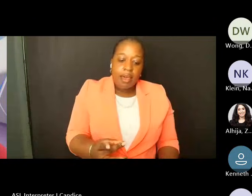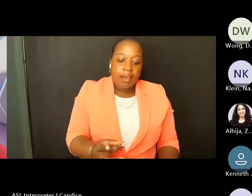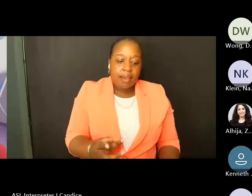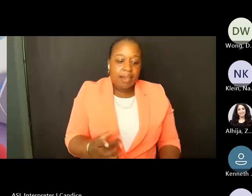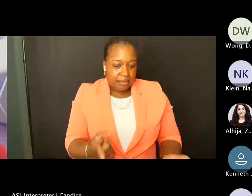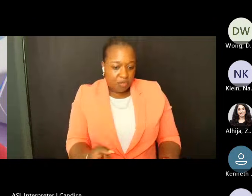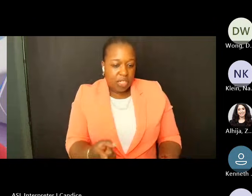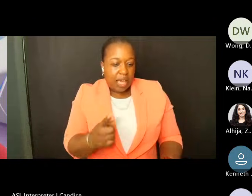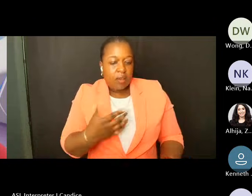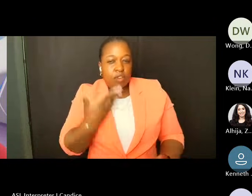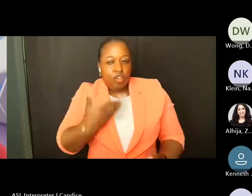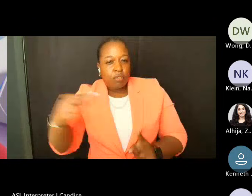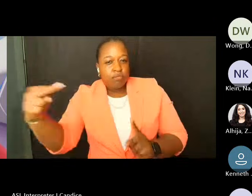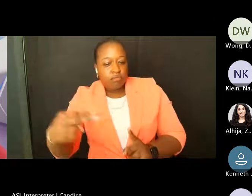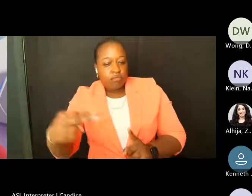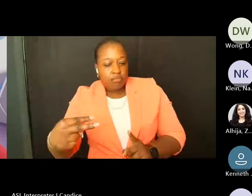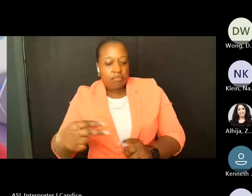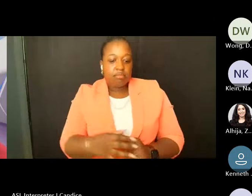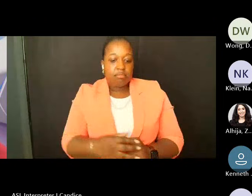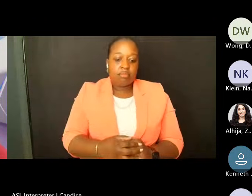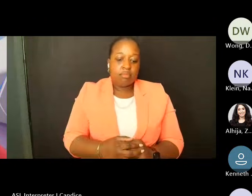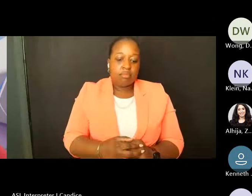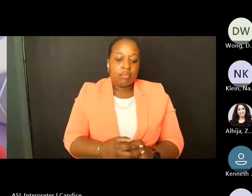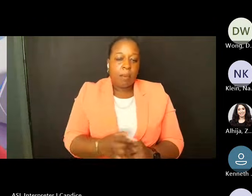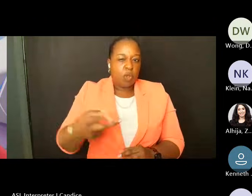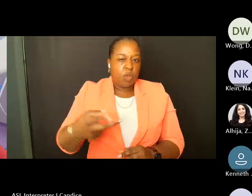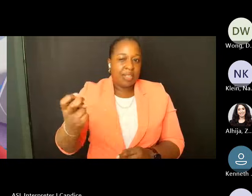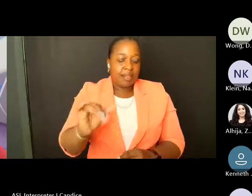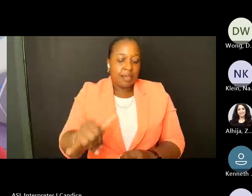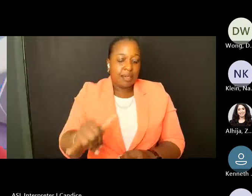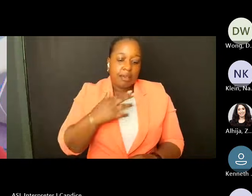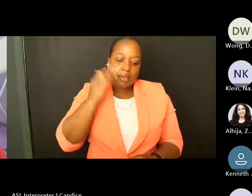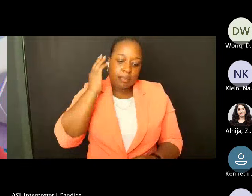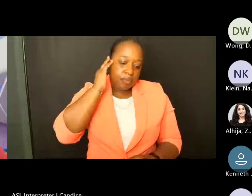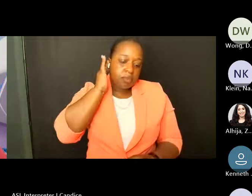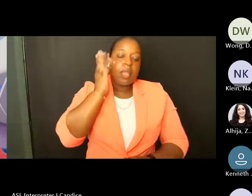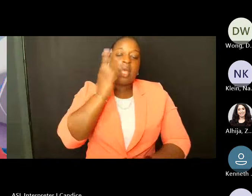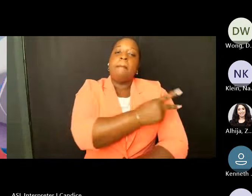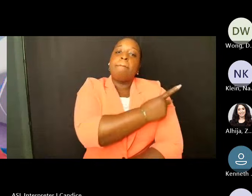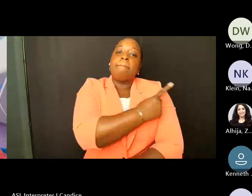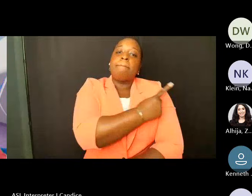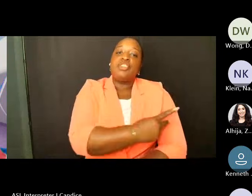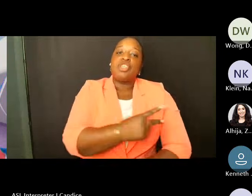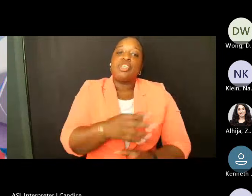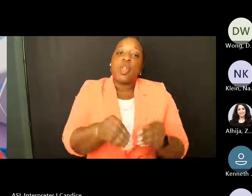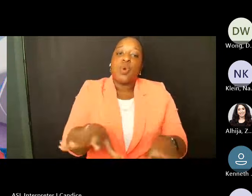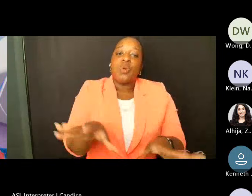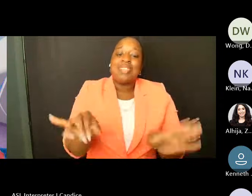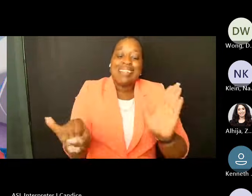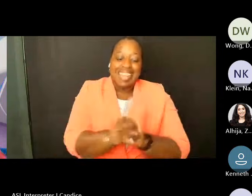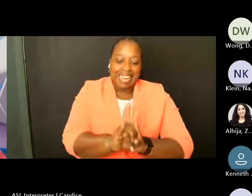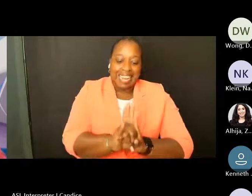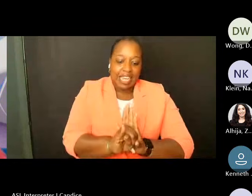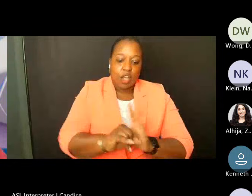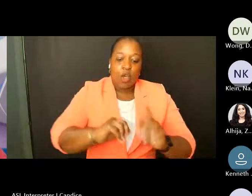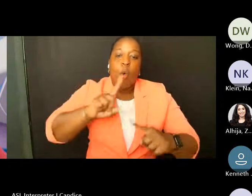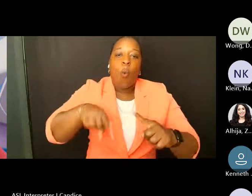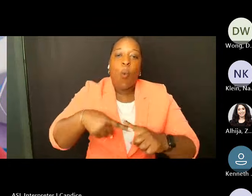when they stop being a sickle cell patient. Our experience is that that is the single biggest risk